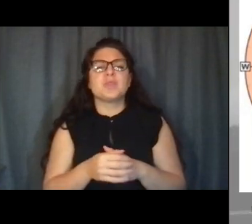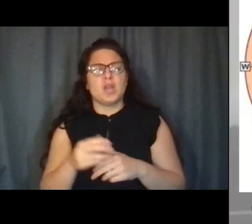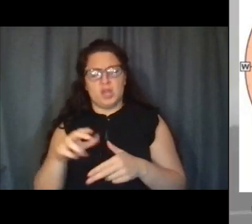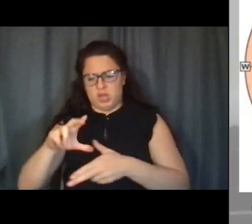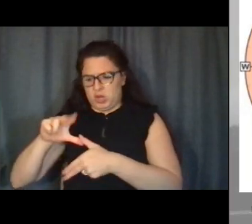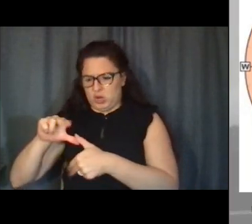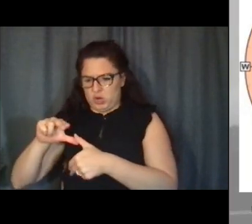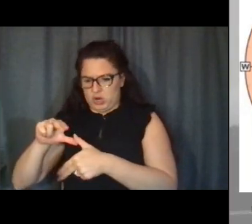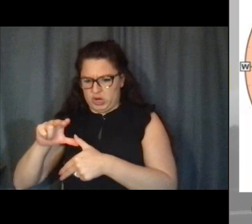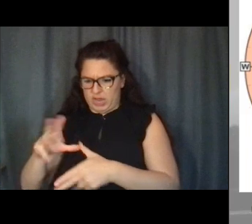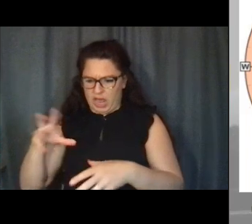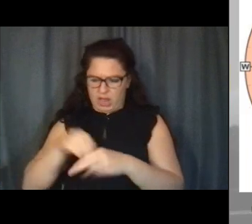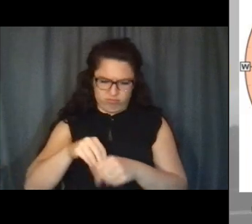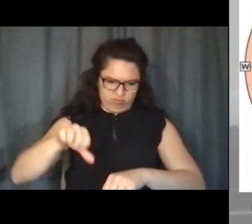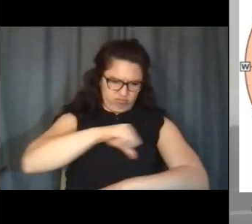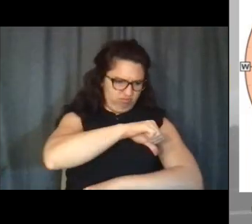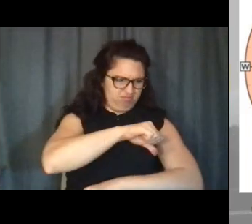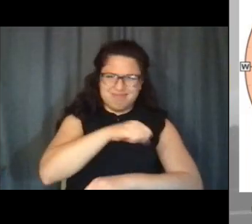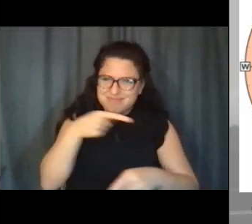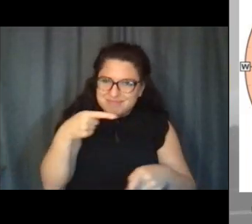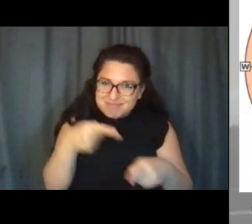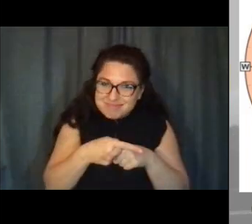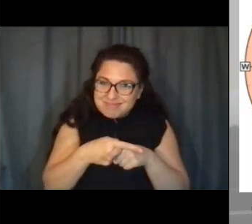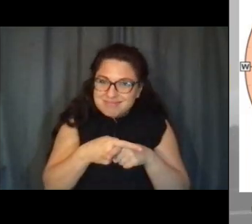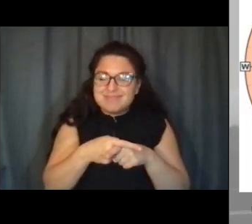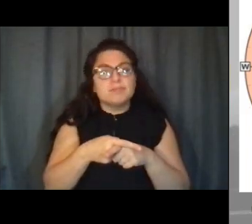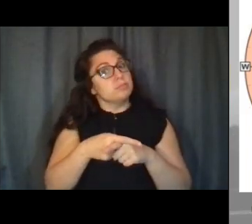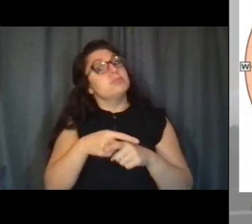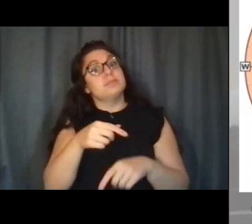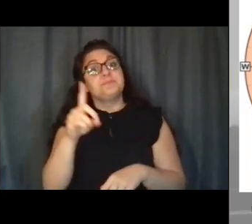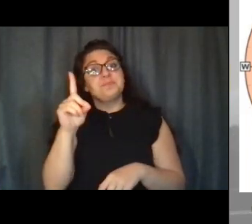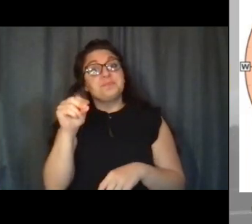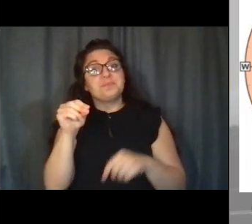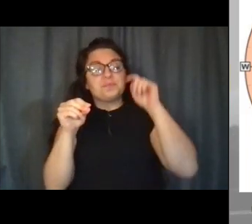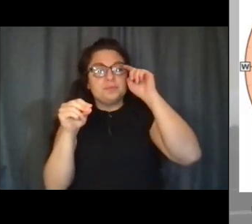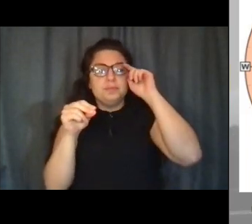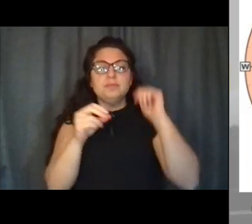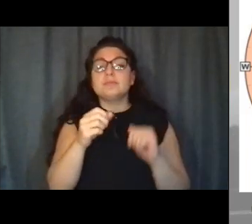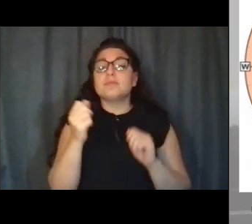Like that's not something you really hear about too often. And it turns out they do. Not all hurricanes produce tornadoes,